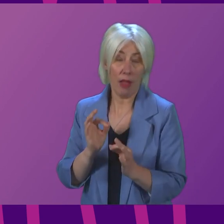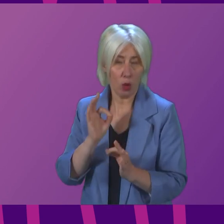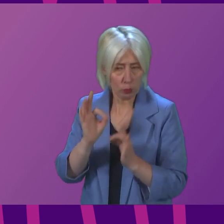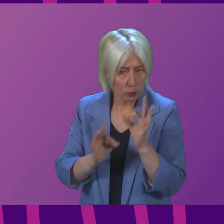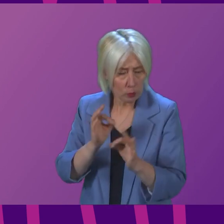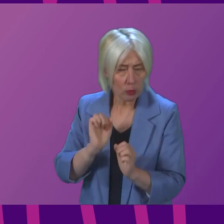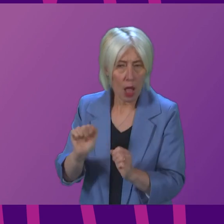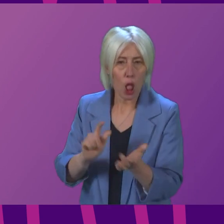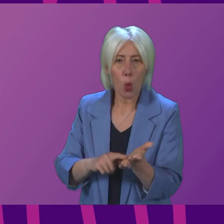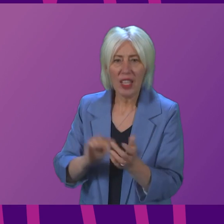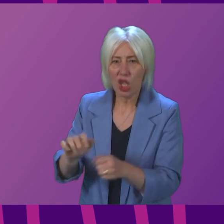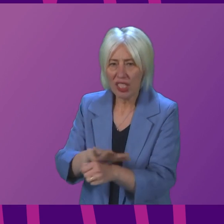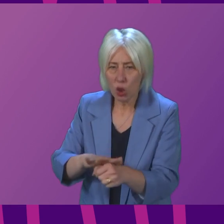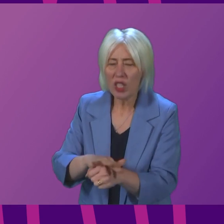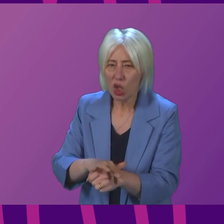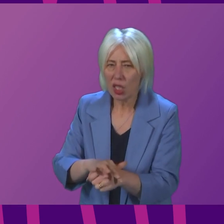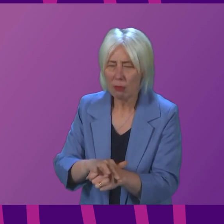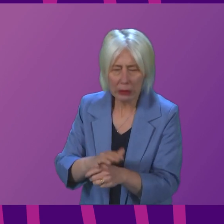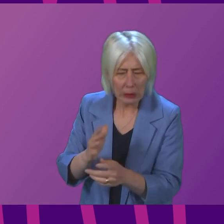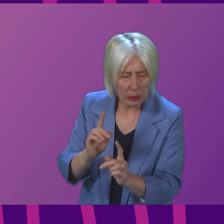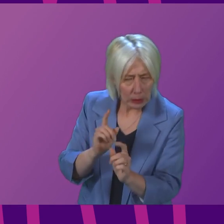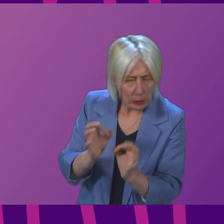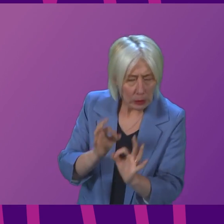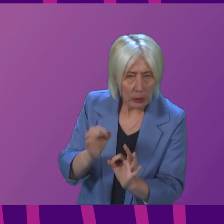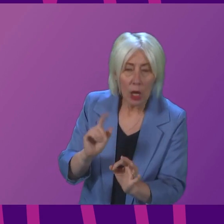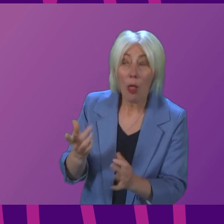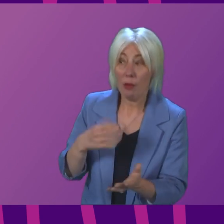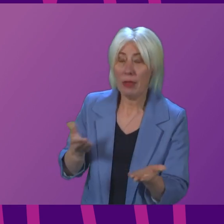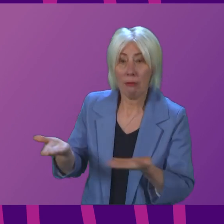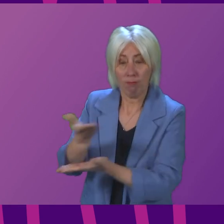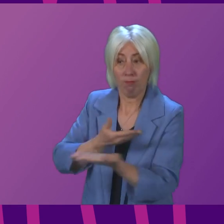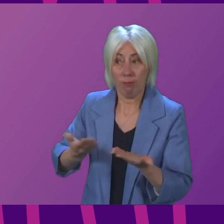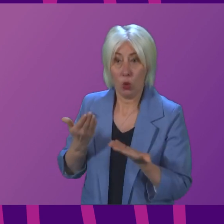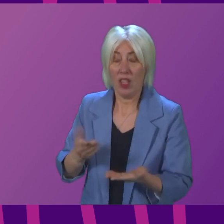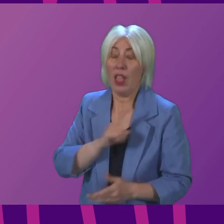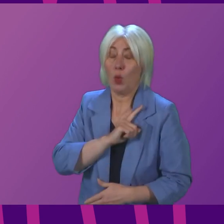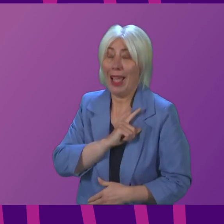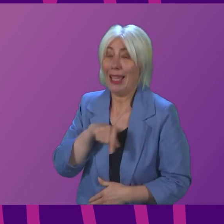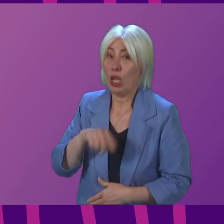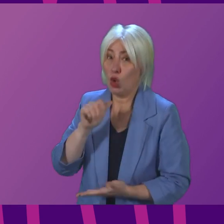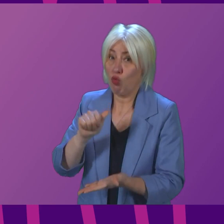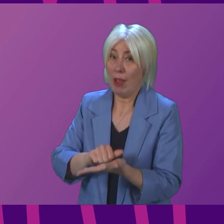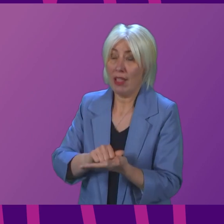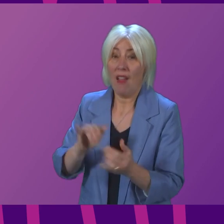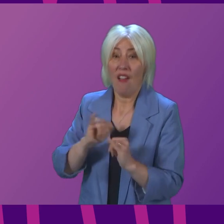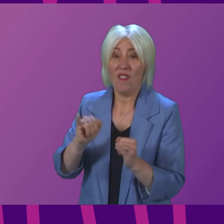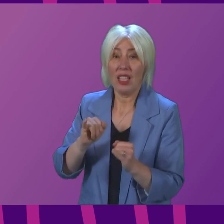We have heard those already in this exchange. That is why it is right that a fatal accident inquiry takes place.